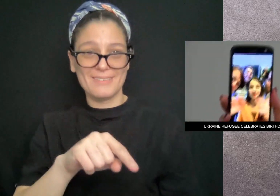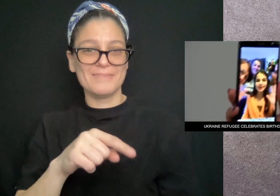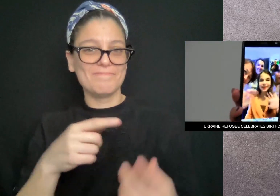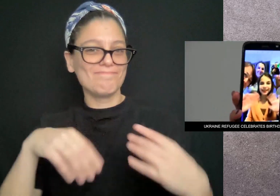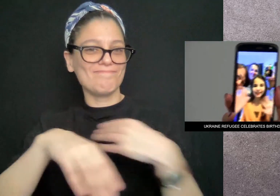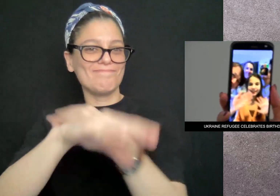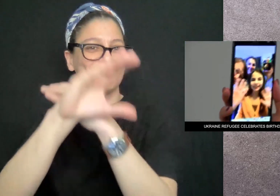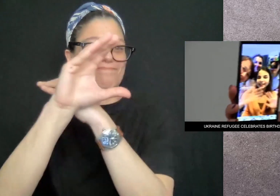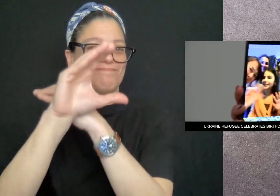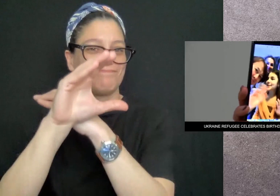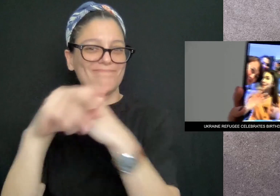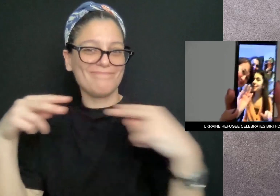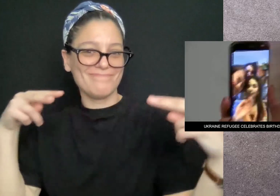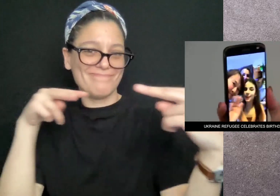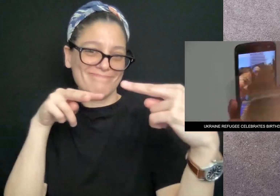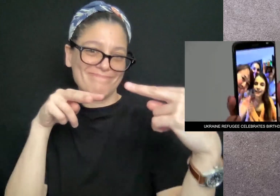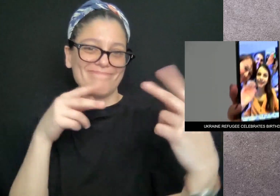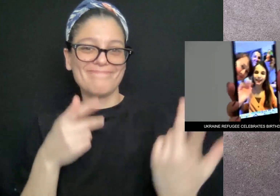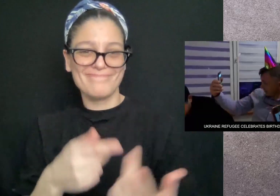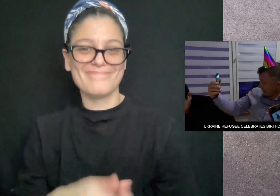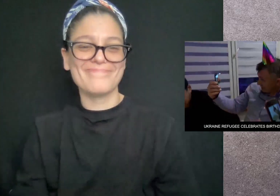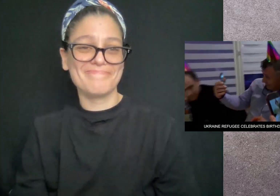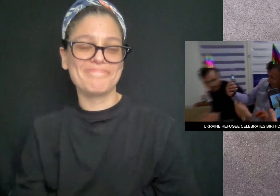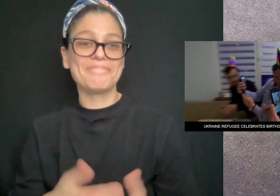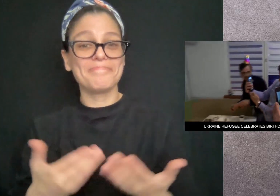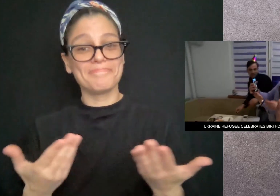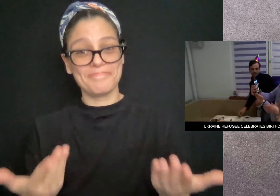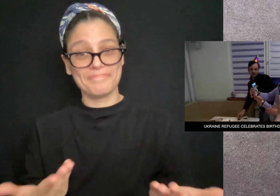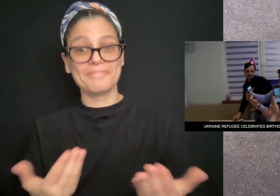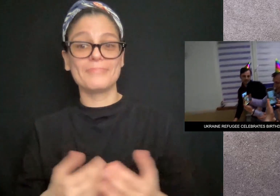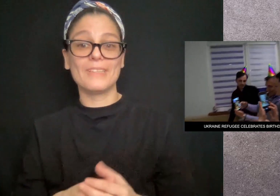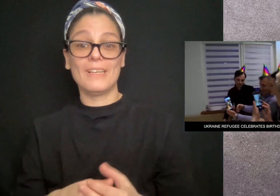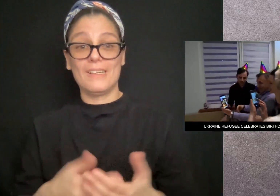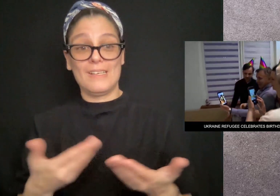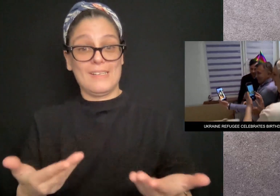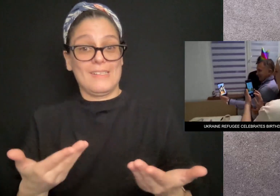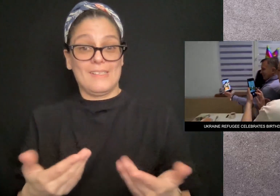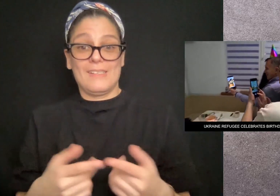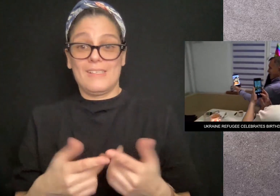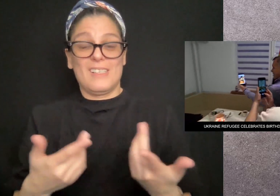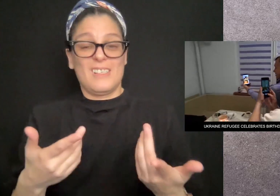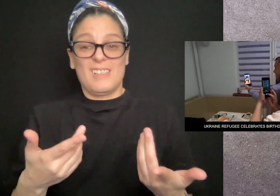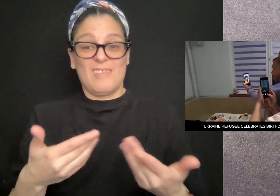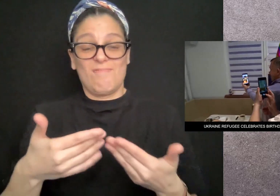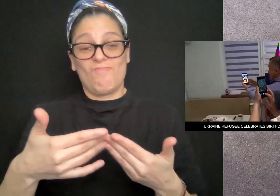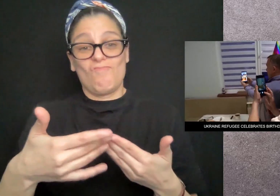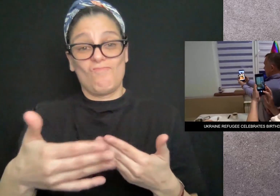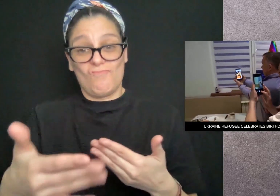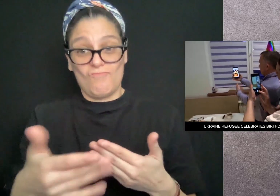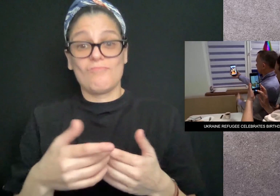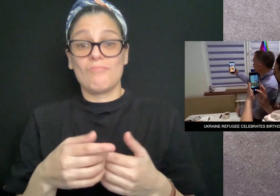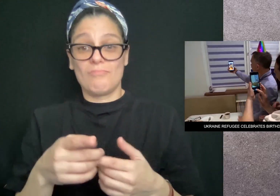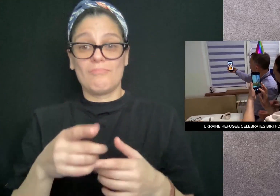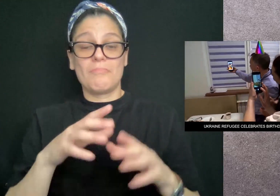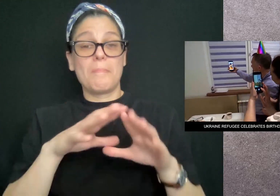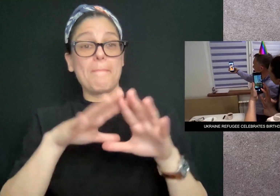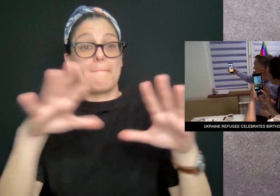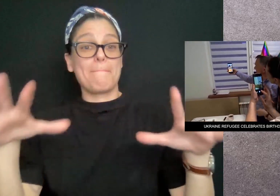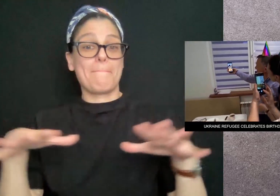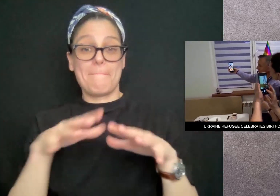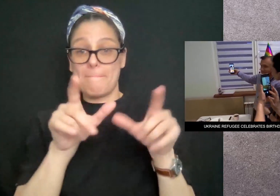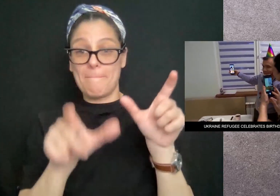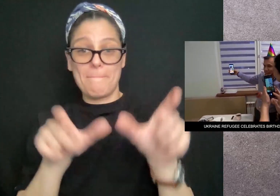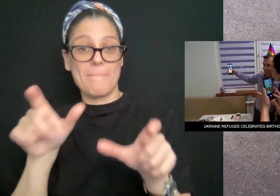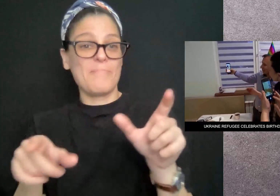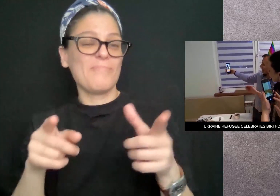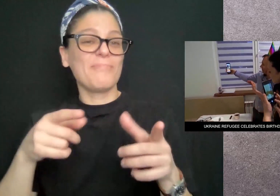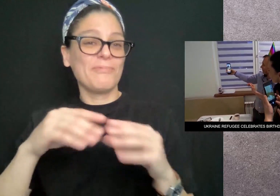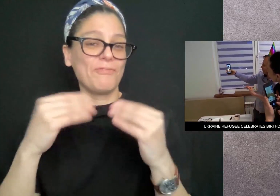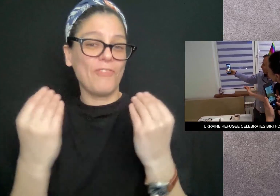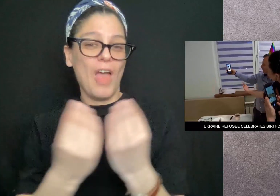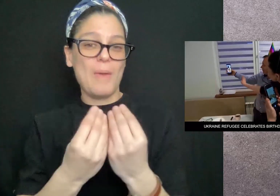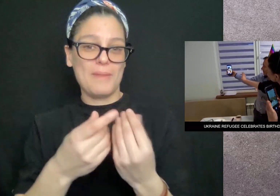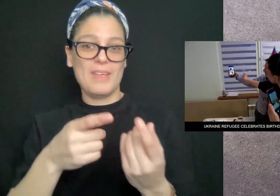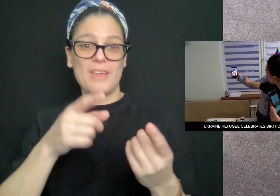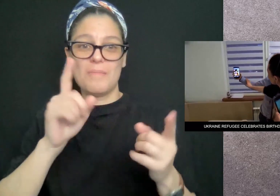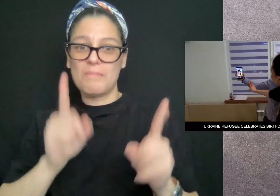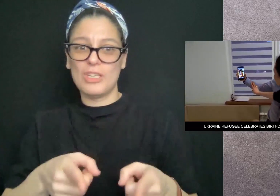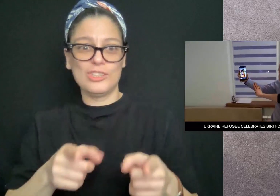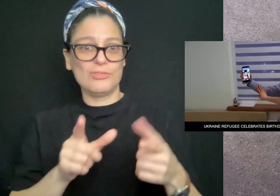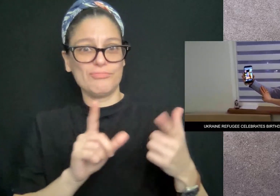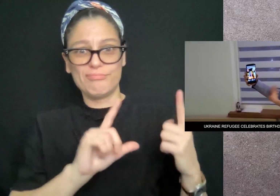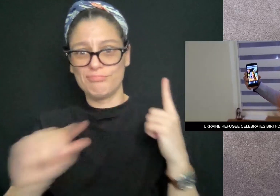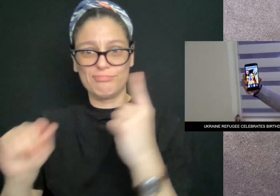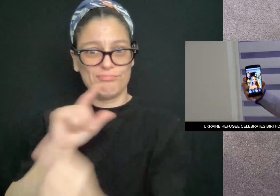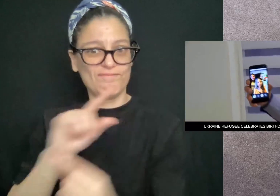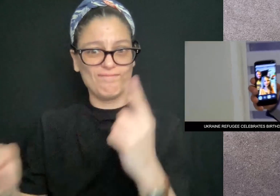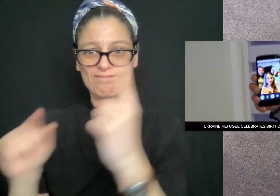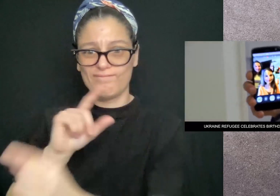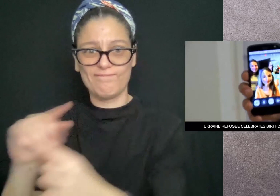crying and they gave Daryna a virtual birthday kiss sadly moments later everyone in her family